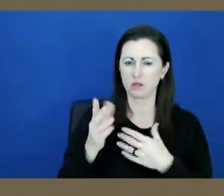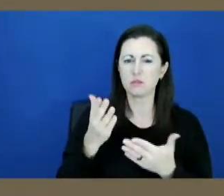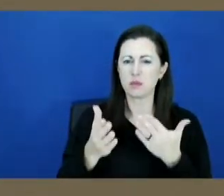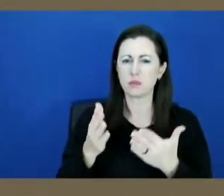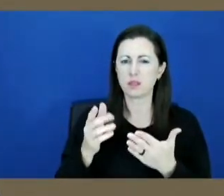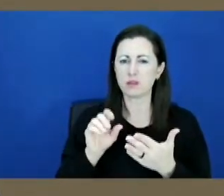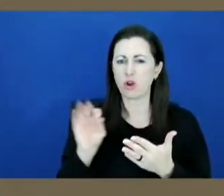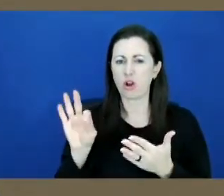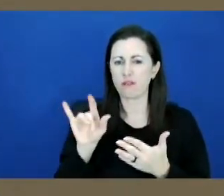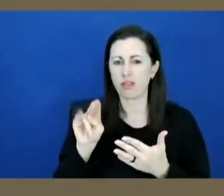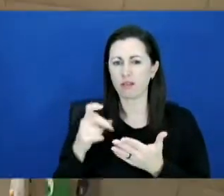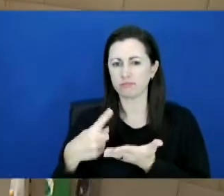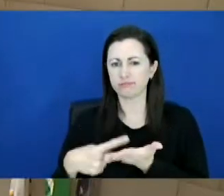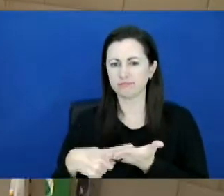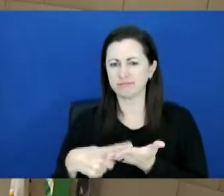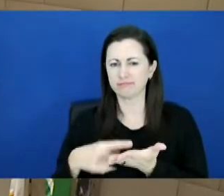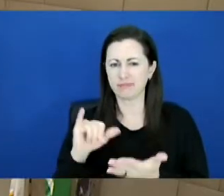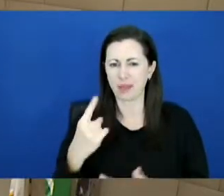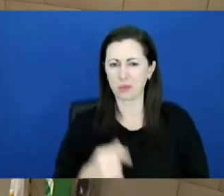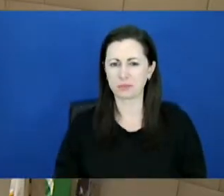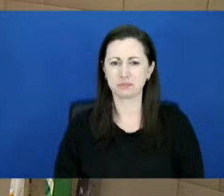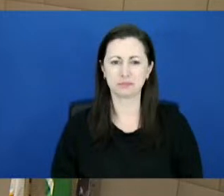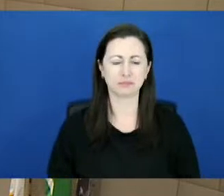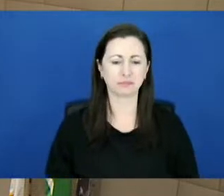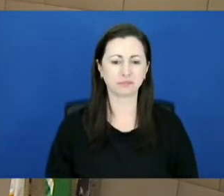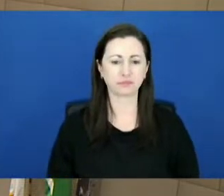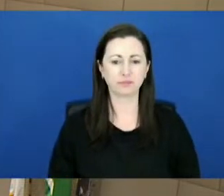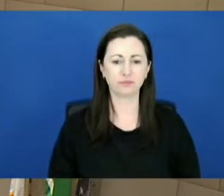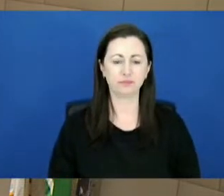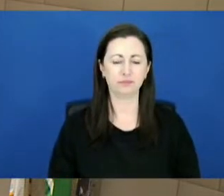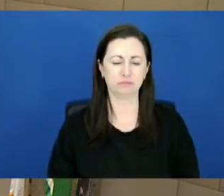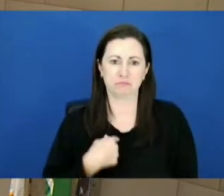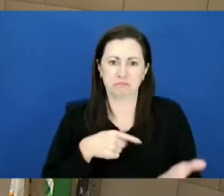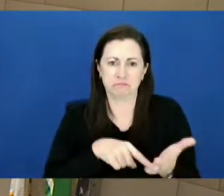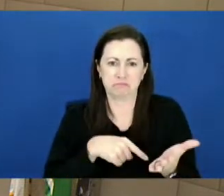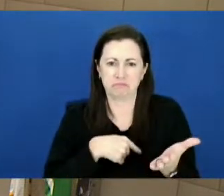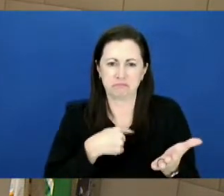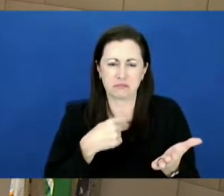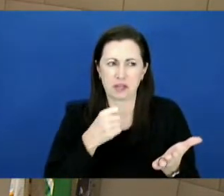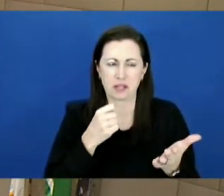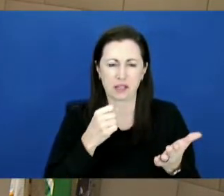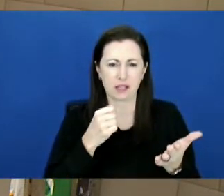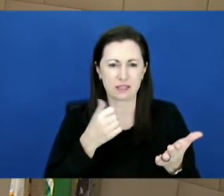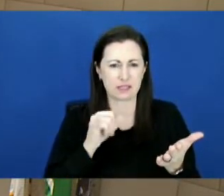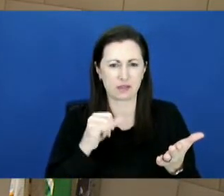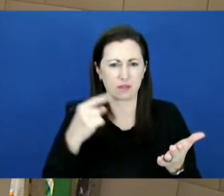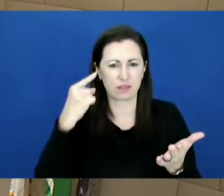NEEDED. CIP PROJECTS, OKAY.